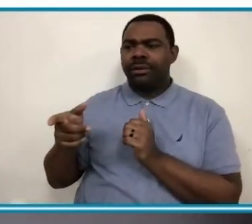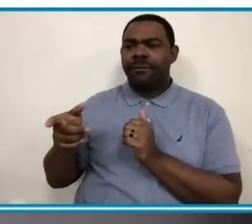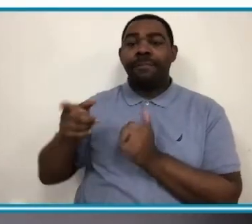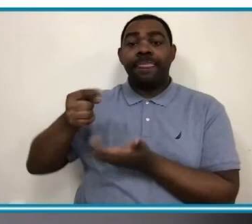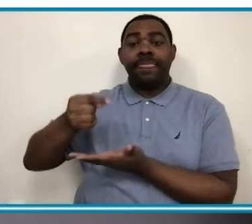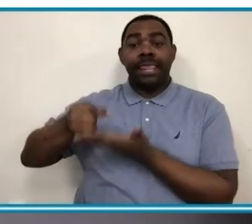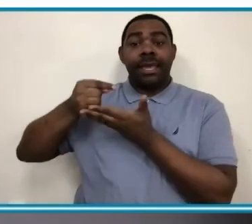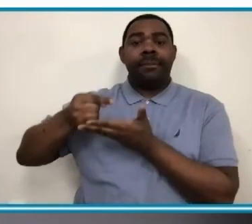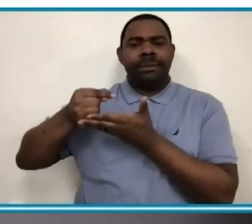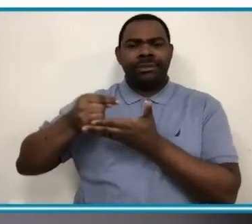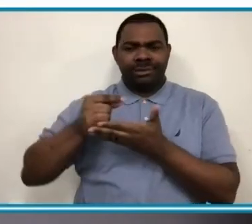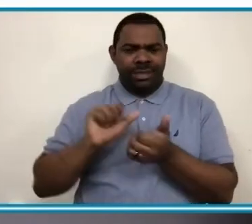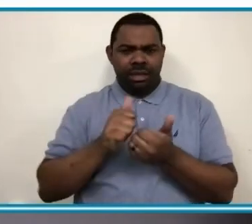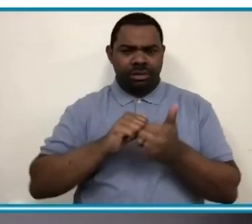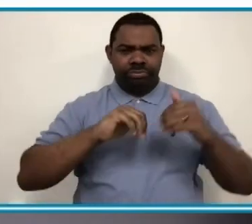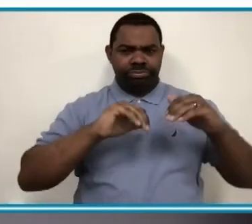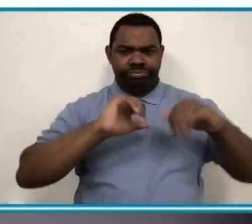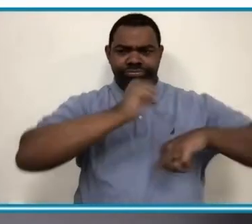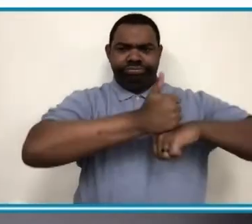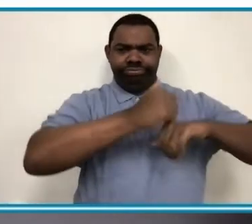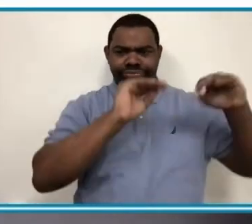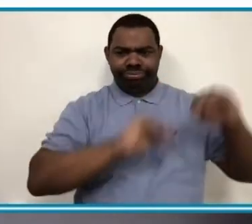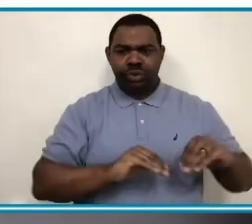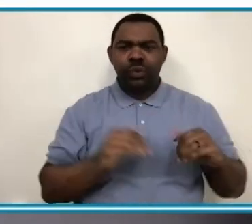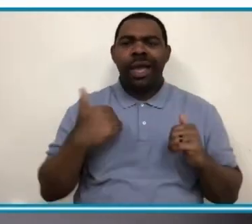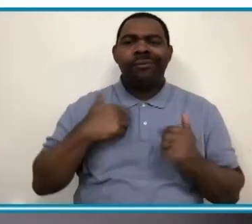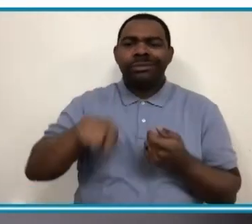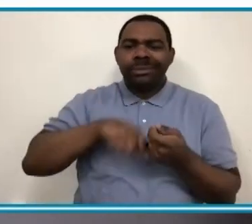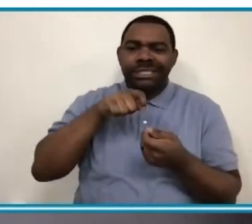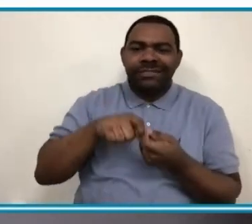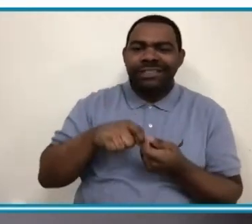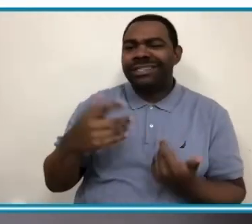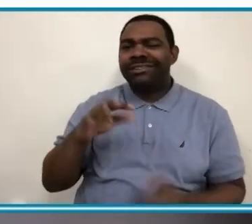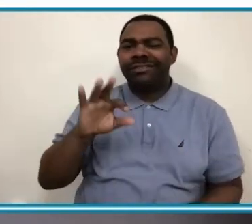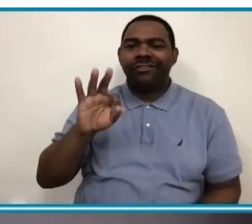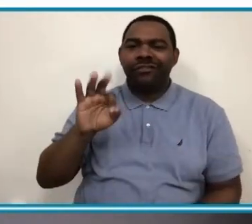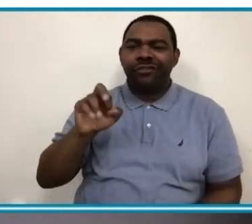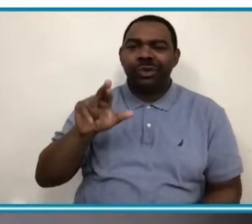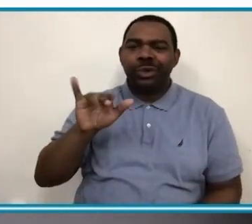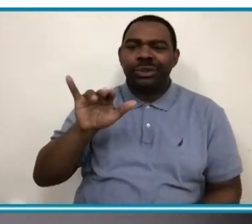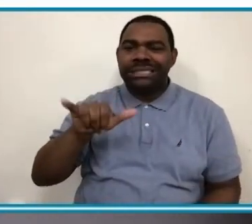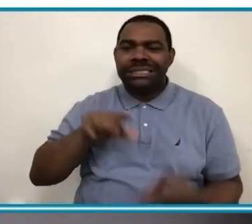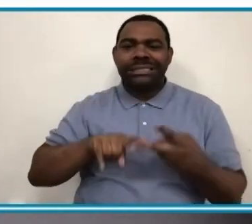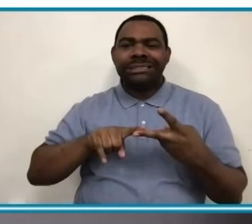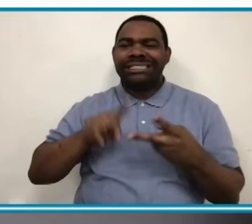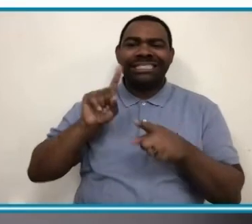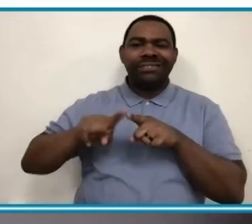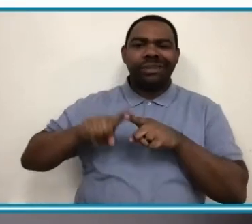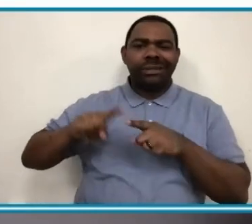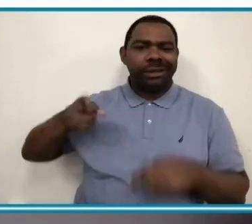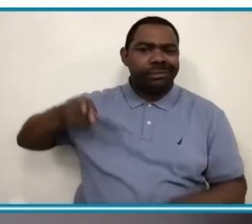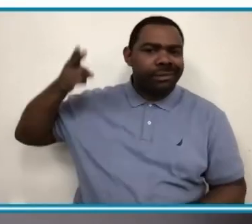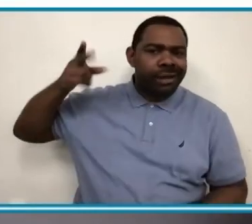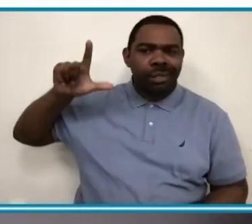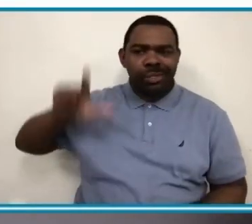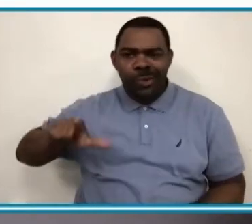Are there particular frequency bands, tempi, rhythms, or other musical features that have proven effective in these therapies?